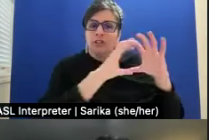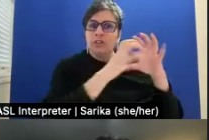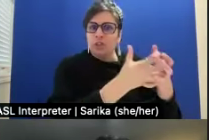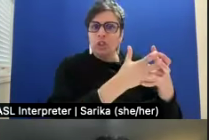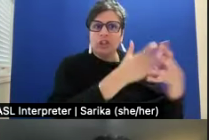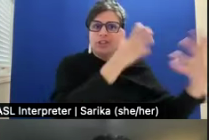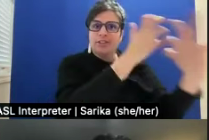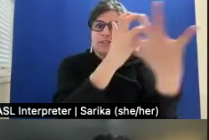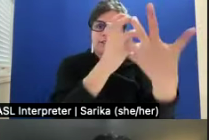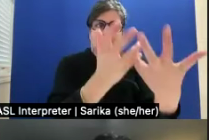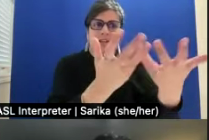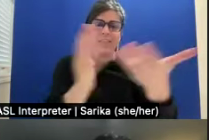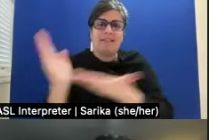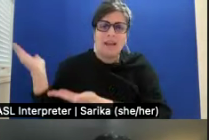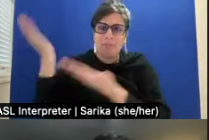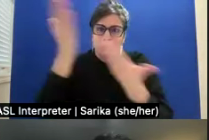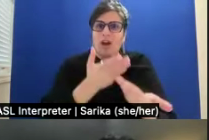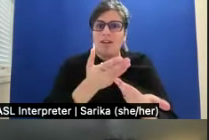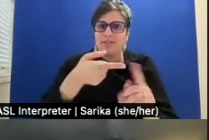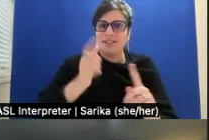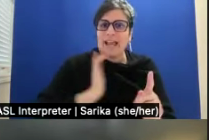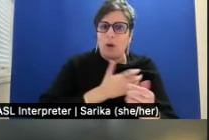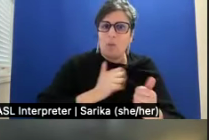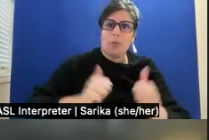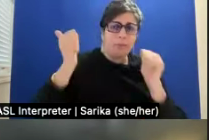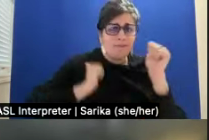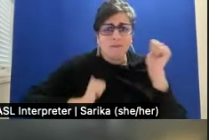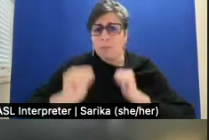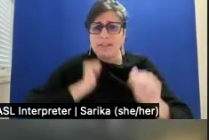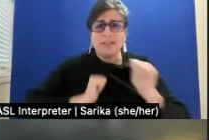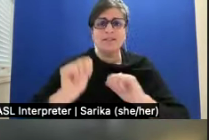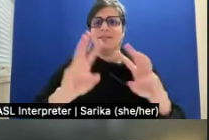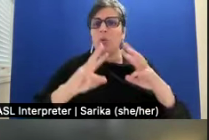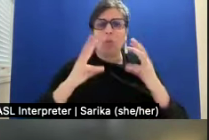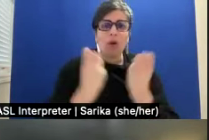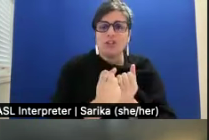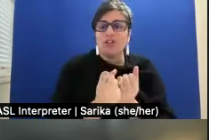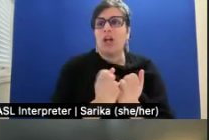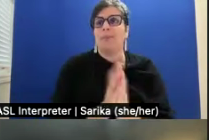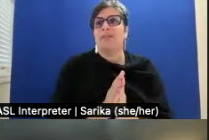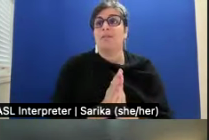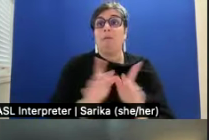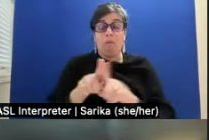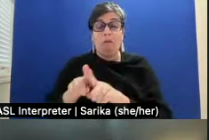for our performances and workshops. I also want to note here that we